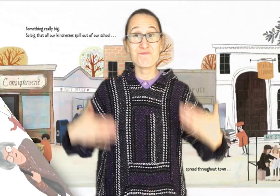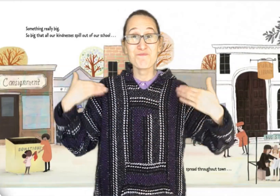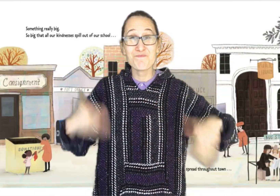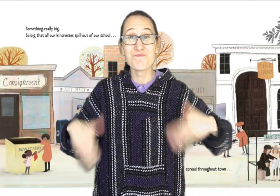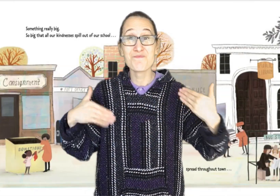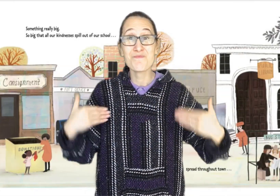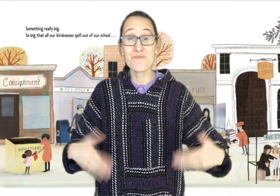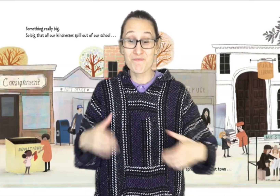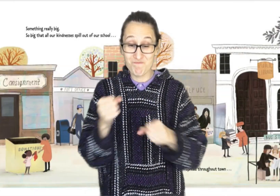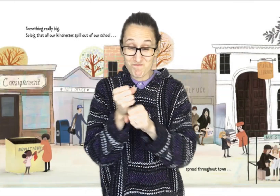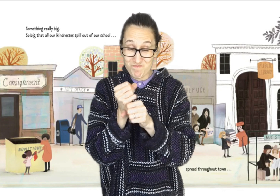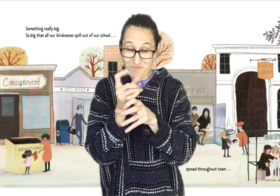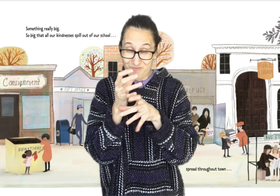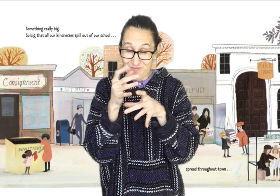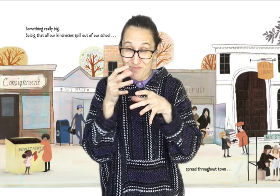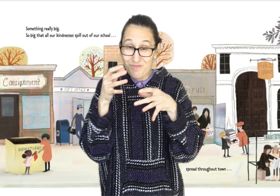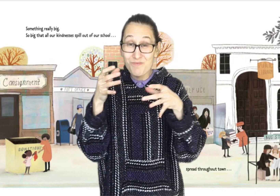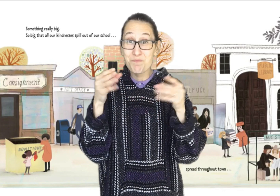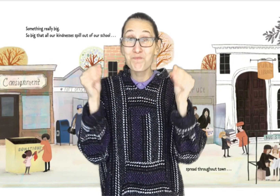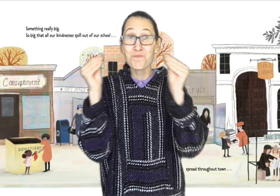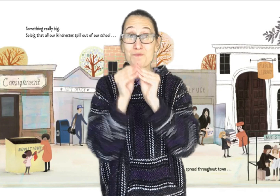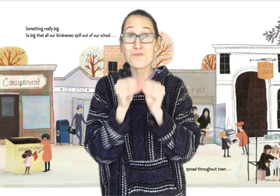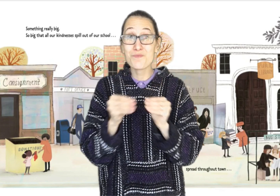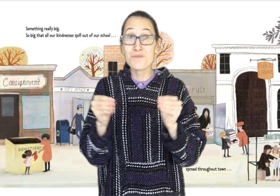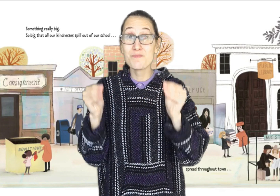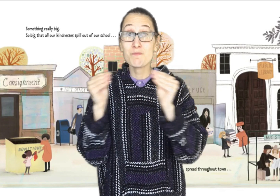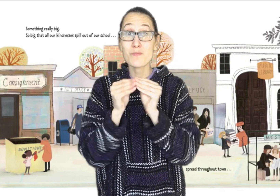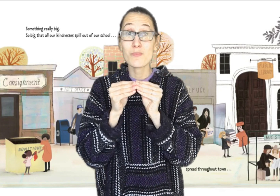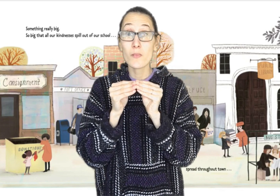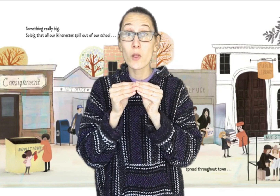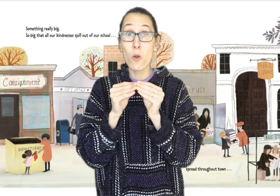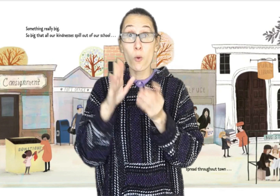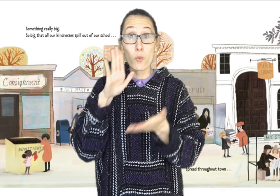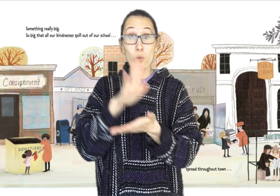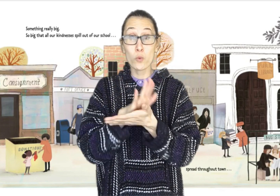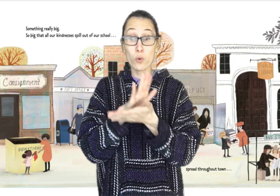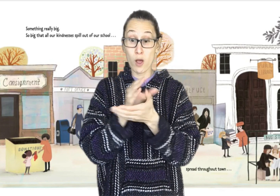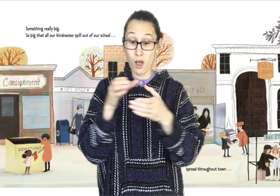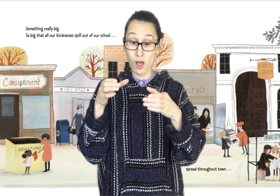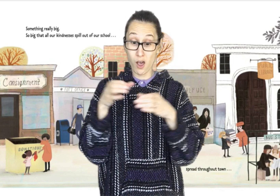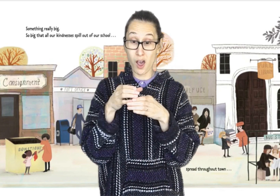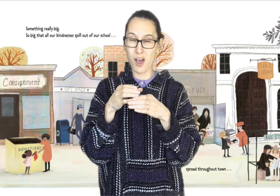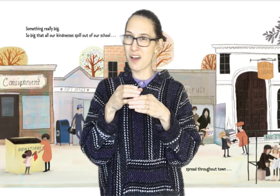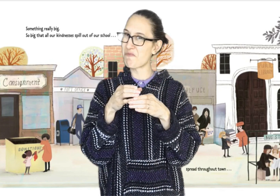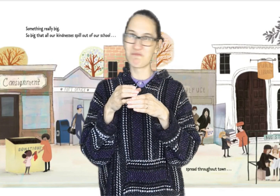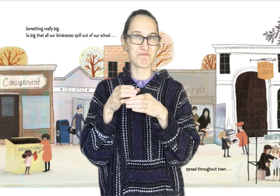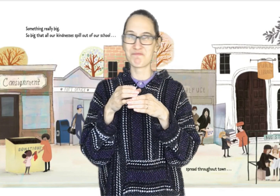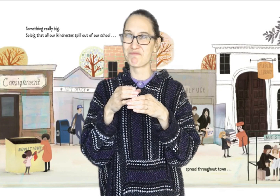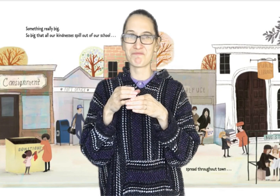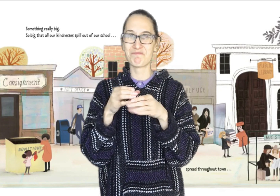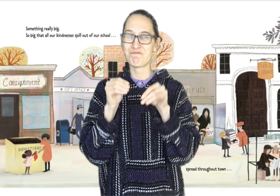Something really big. So big that all our kindness spill out of our school...